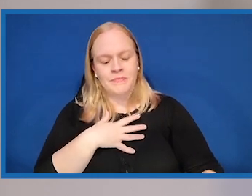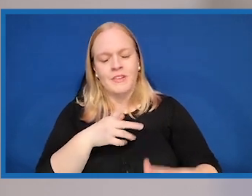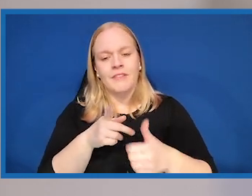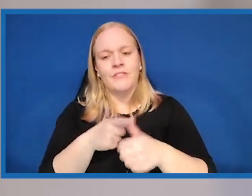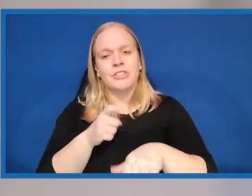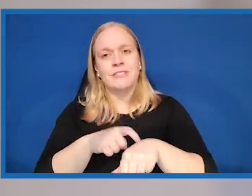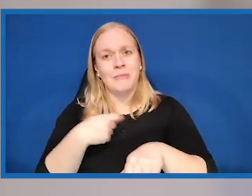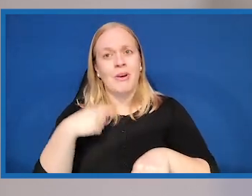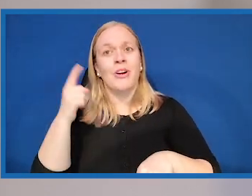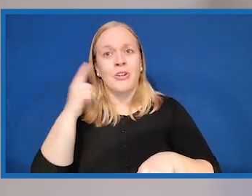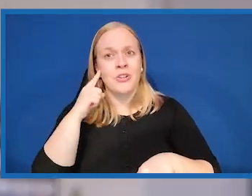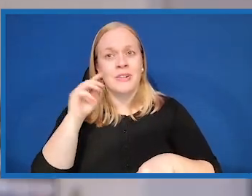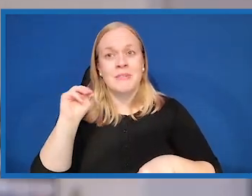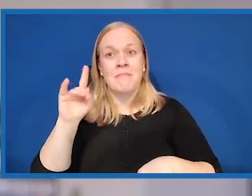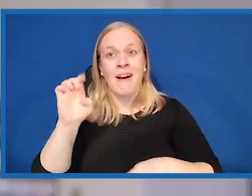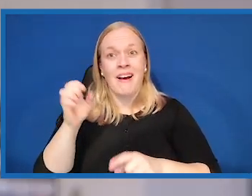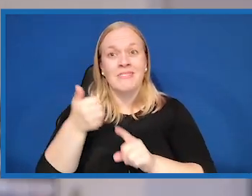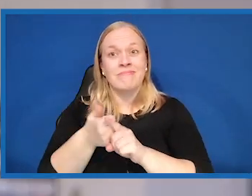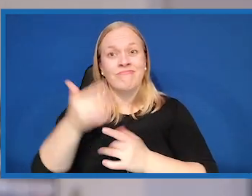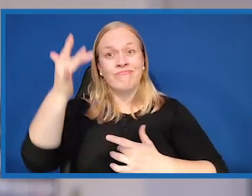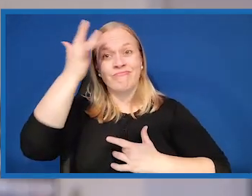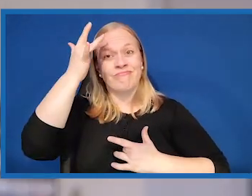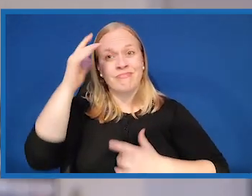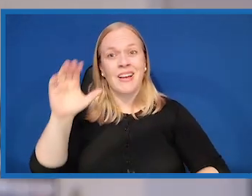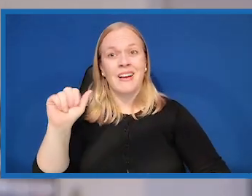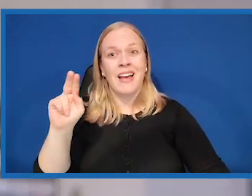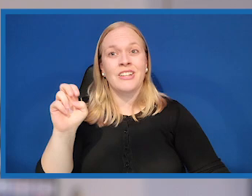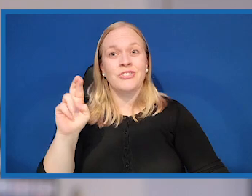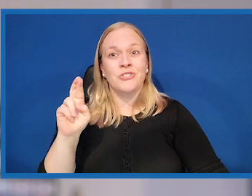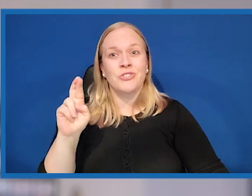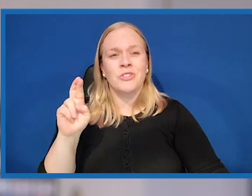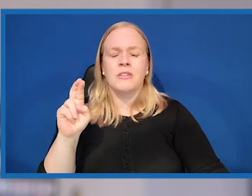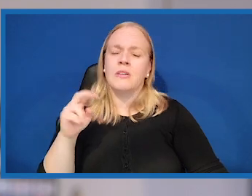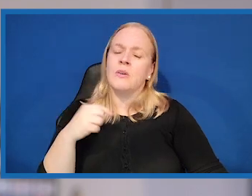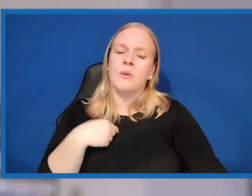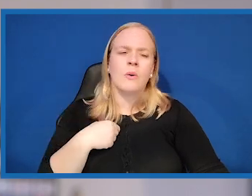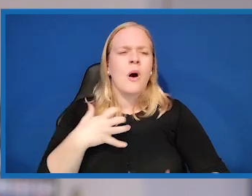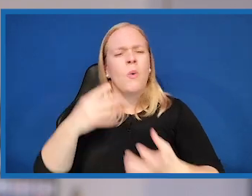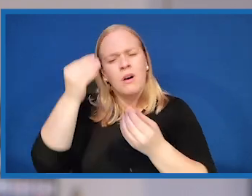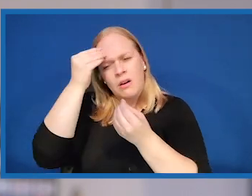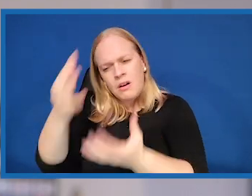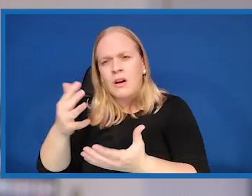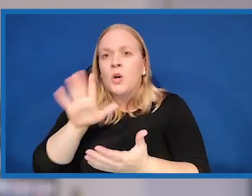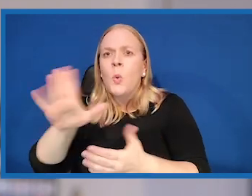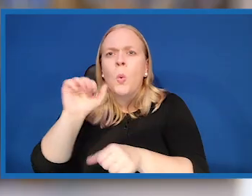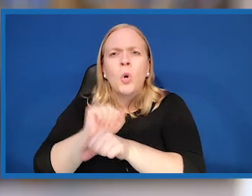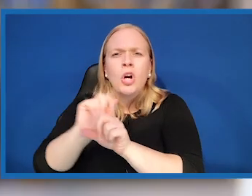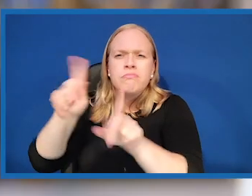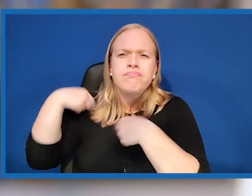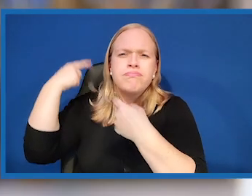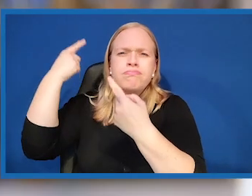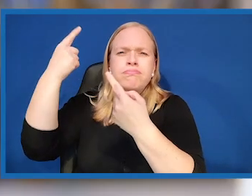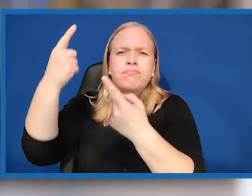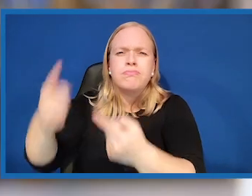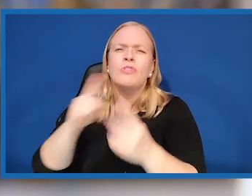THAT MIKE HAD CANCER, I WANT HIM TO KNOW THAT, UM, ALL THE WORK HE'S DONE IS EXTREMELY MEANINGFUL. I AM MUCH BETTER